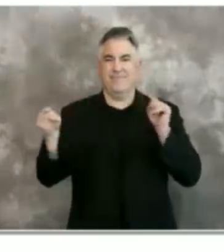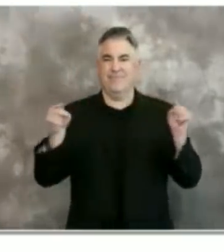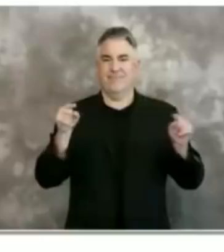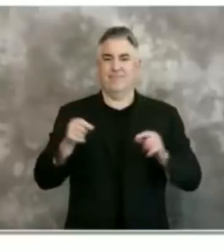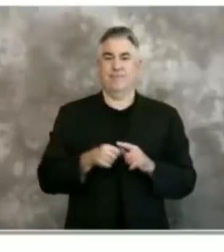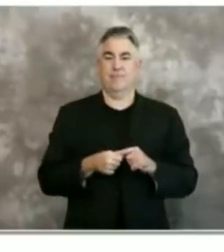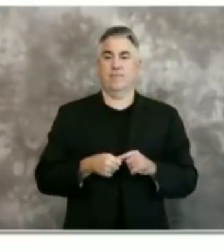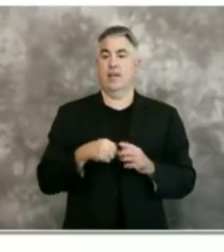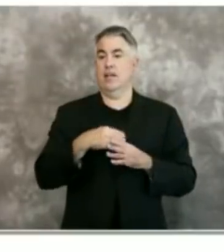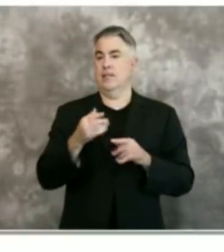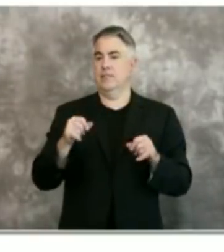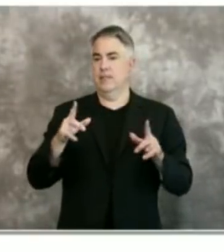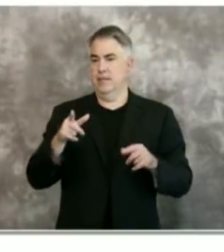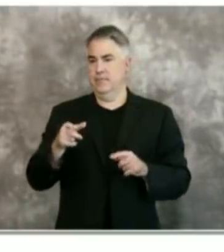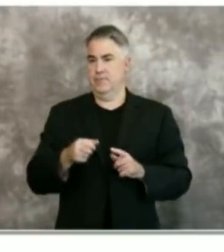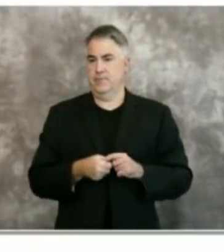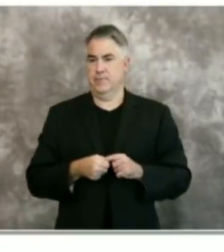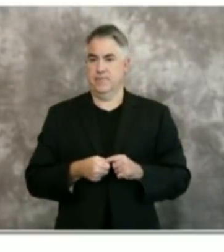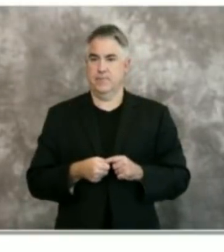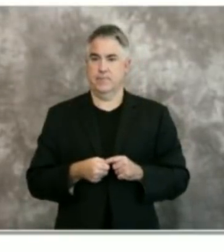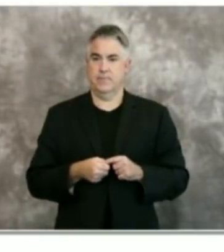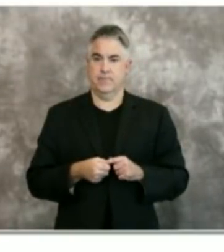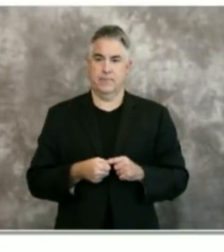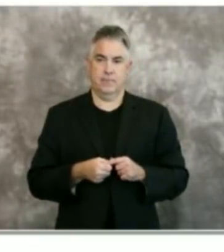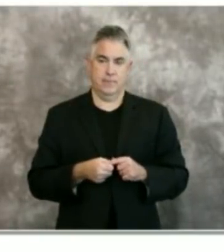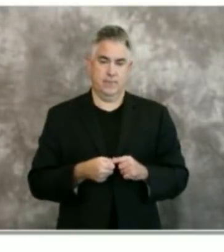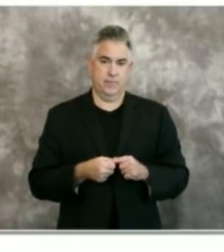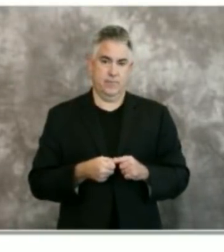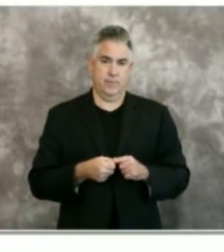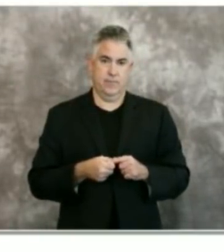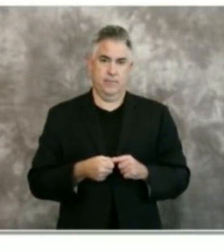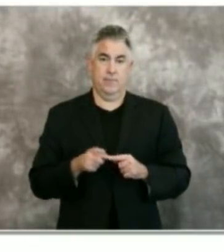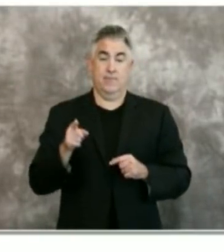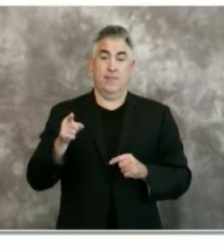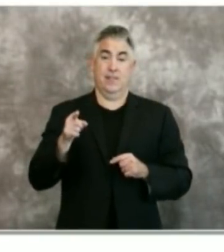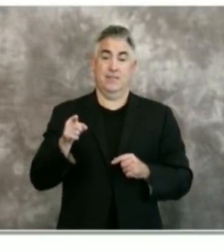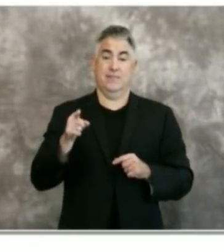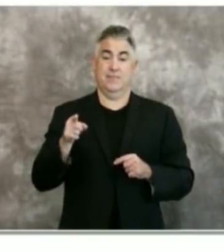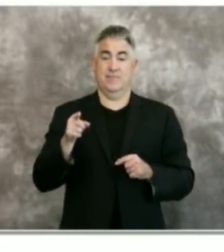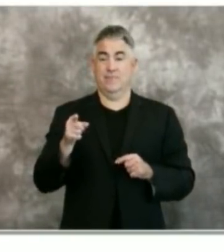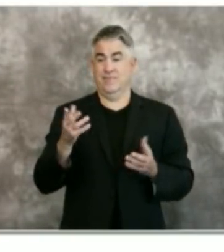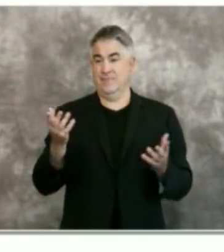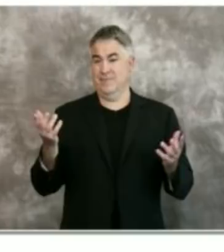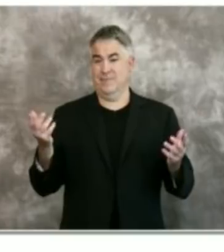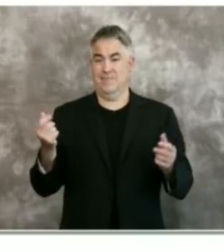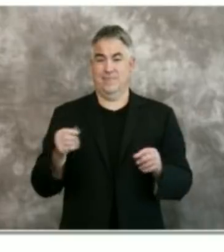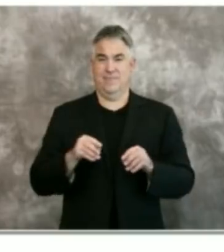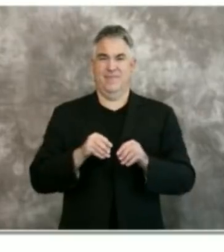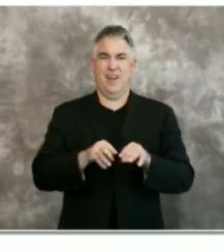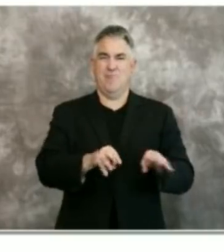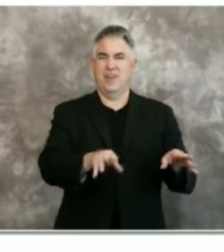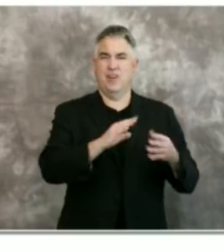INVESTIGATIONS AND WE WILL ALSO REVIEW THAT SO IF WE GO